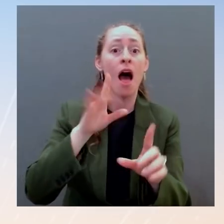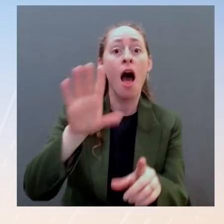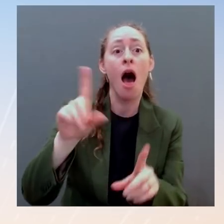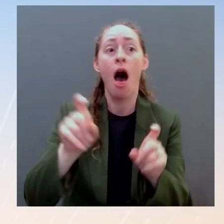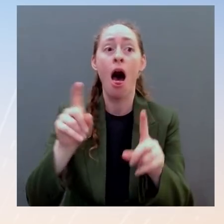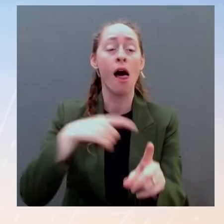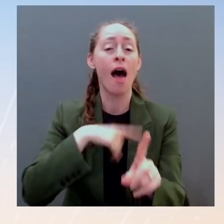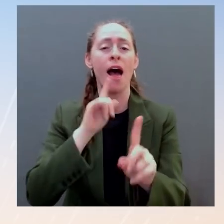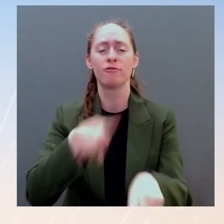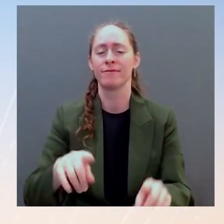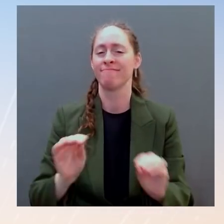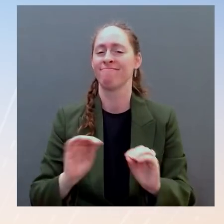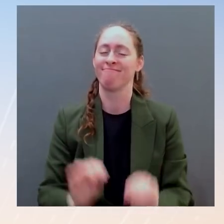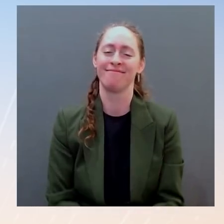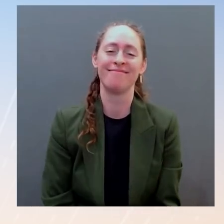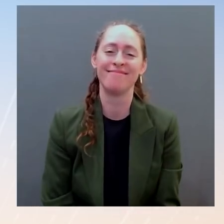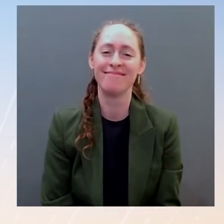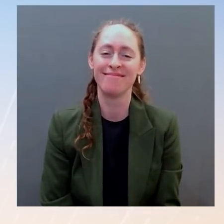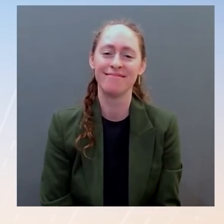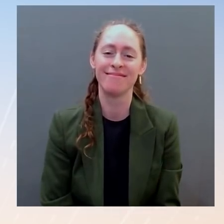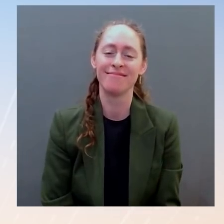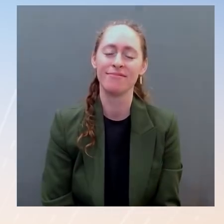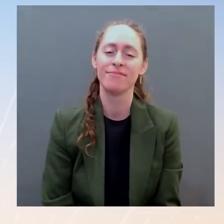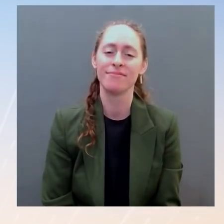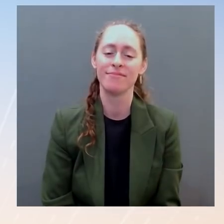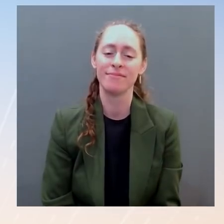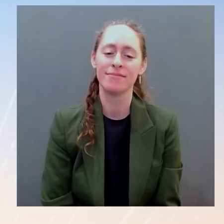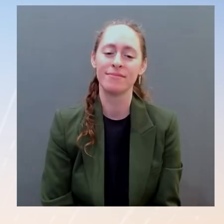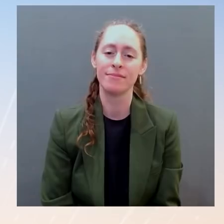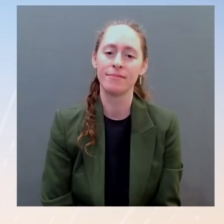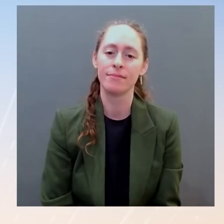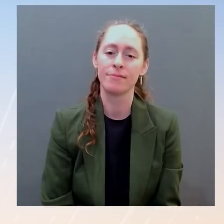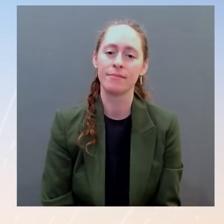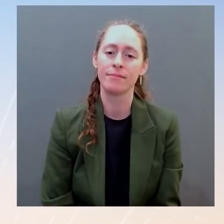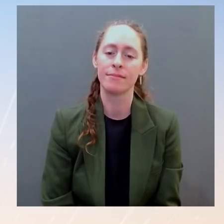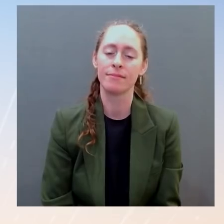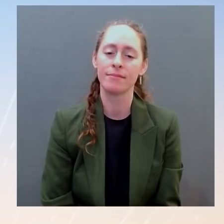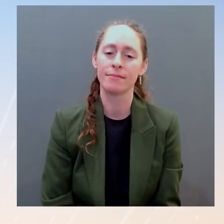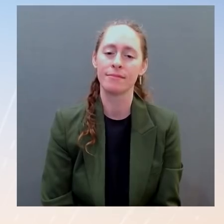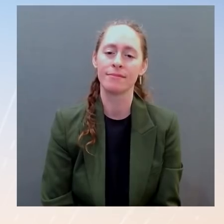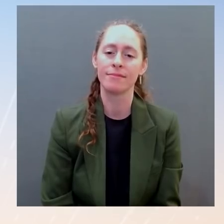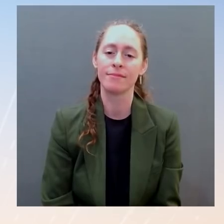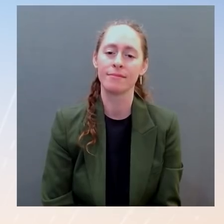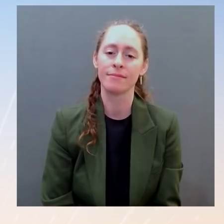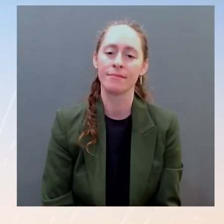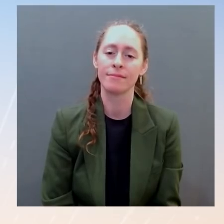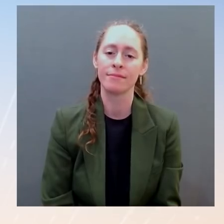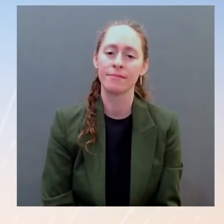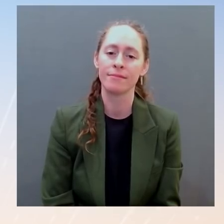we know that Congressional Hispanic Caucus members are here meeting with the President. I wonder if immigration and also Title 42 is being discussed.